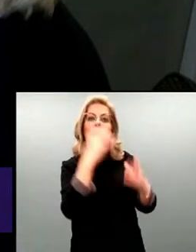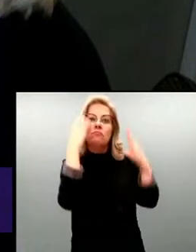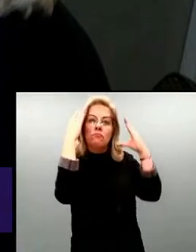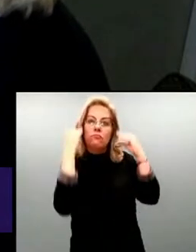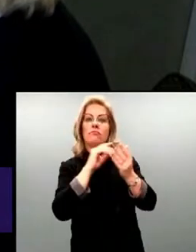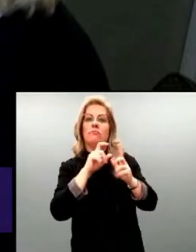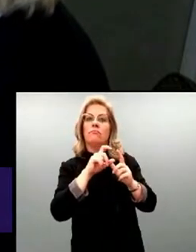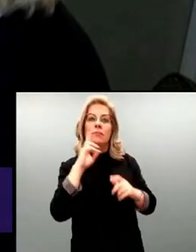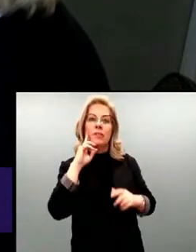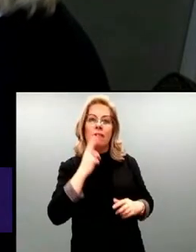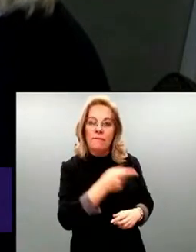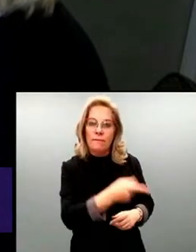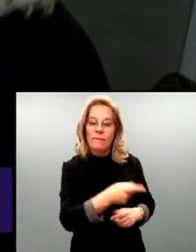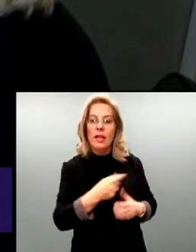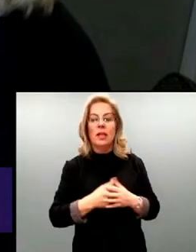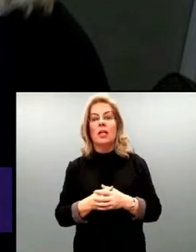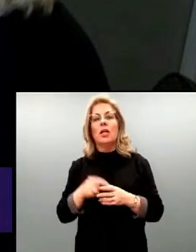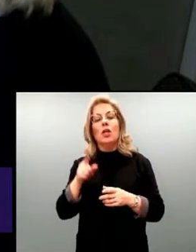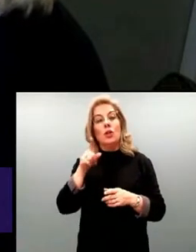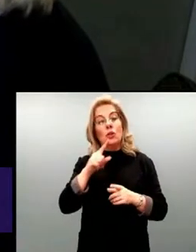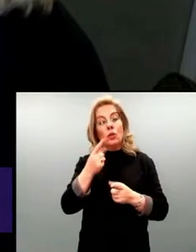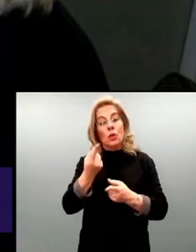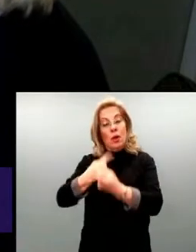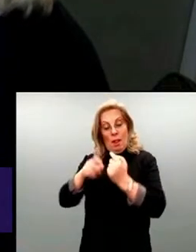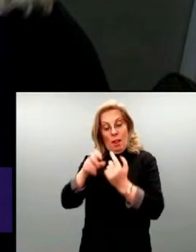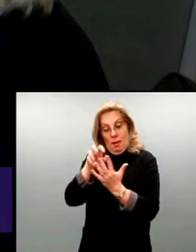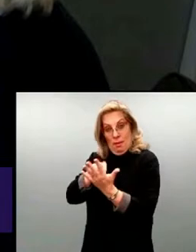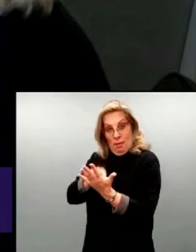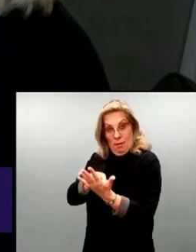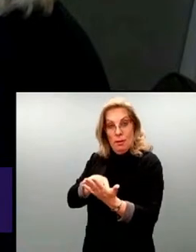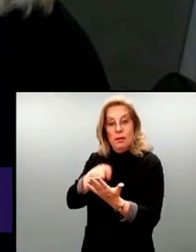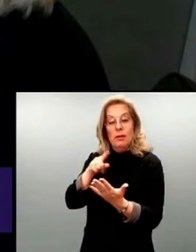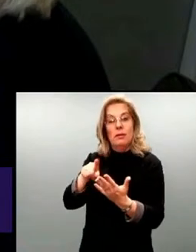You then go on to say that, in your experience, staff generally do not have the